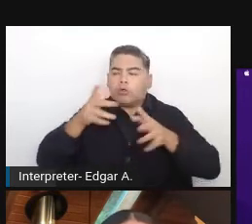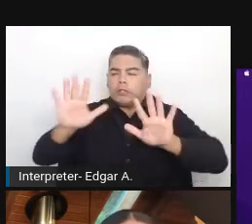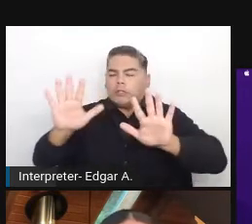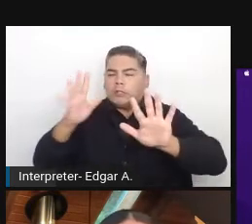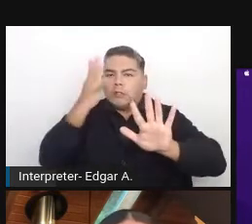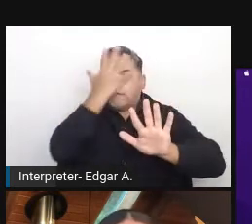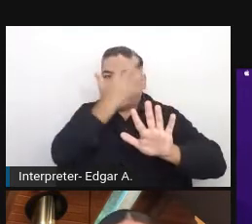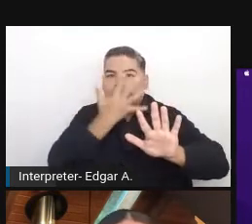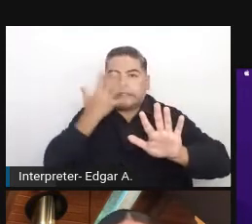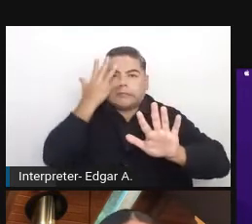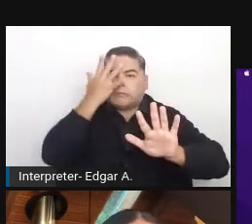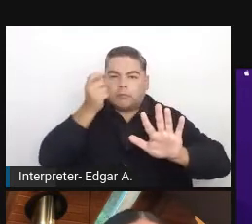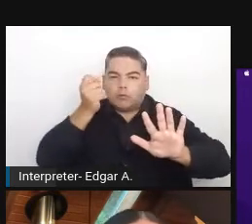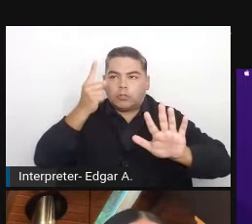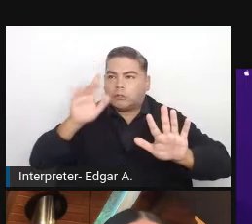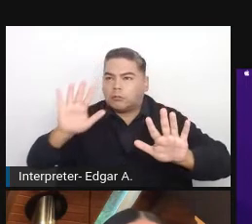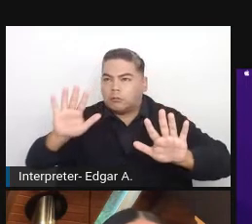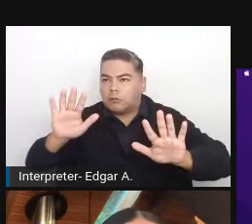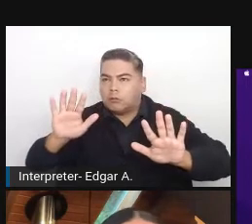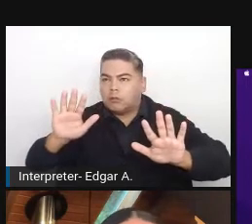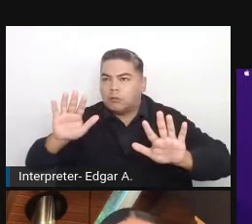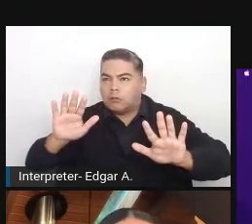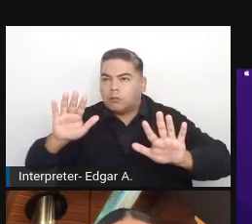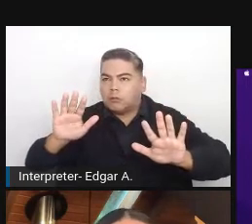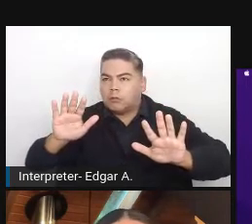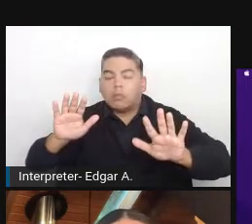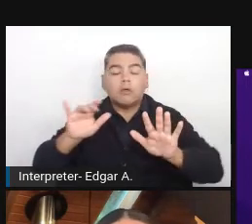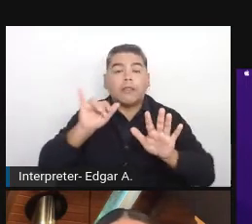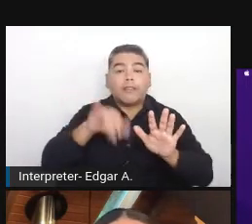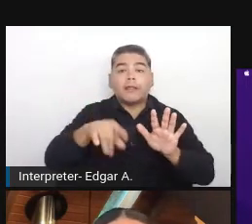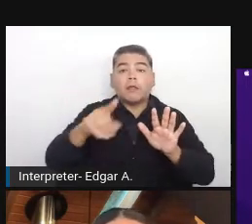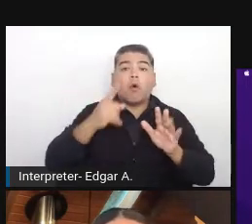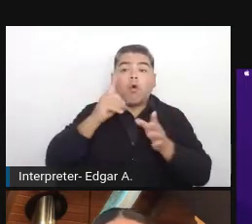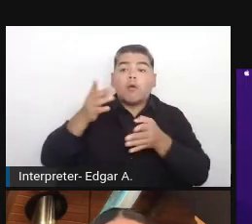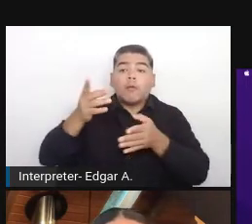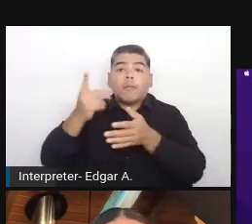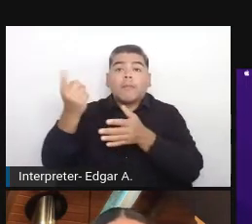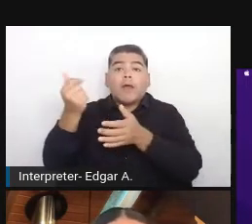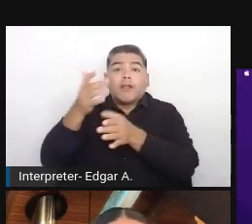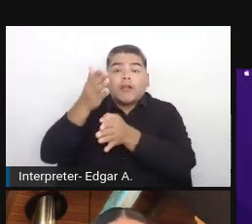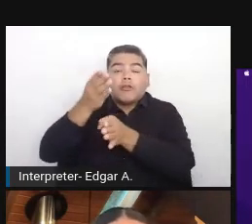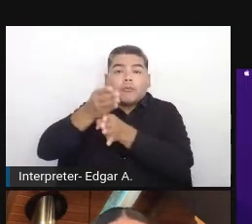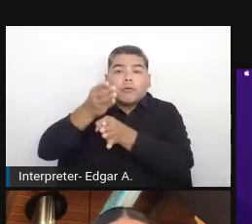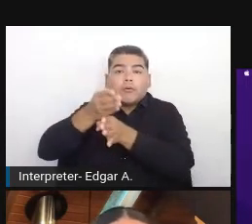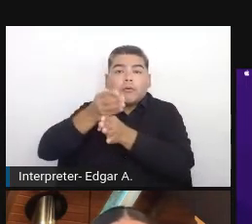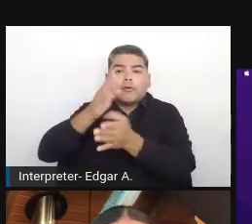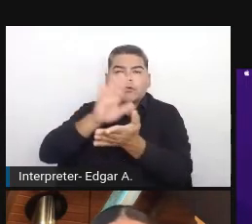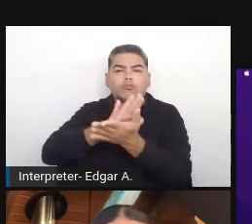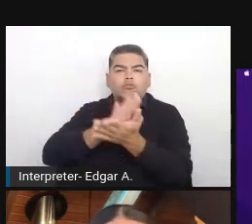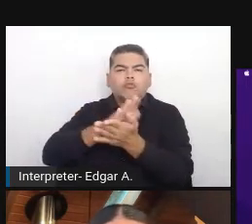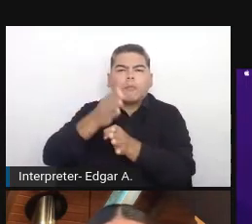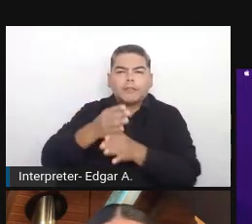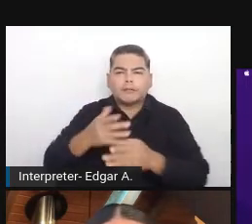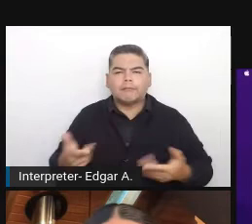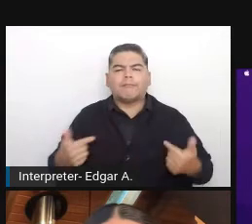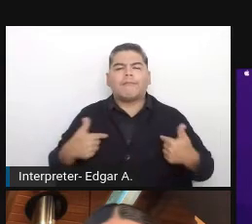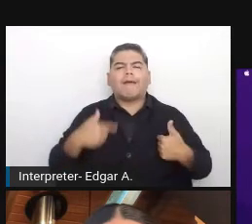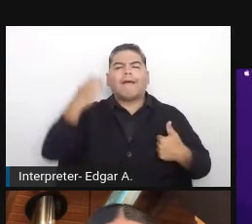I also must be able to recognize you as school buses. Really? I'm from Europe, what do I know about you as a school buses?